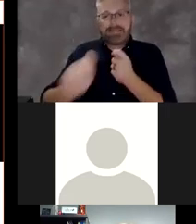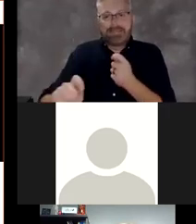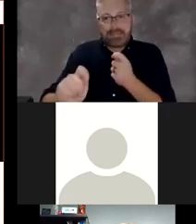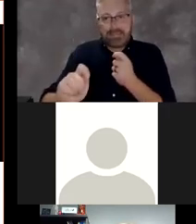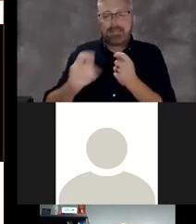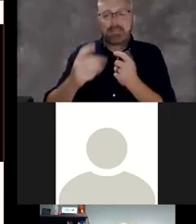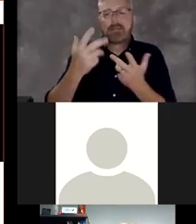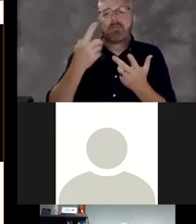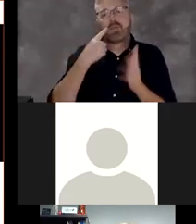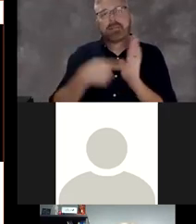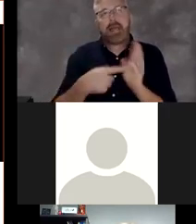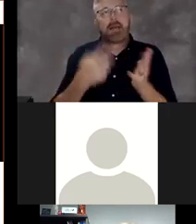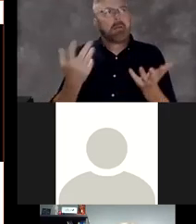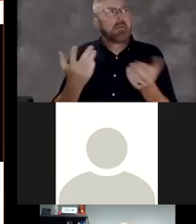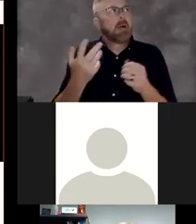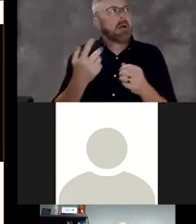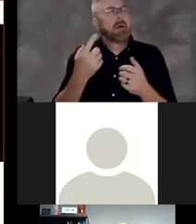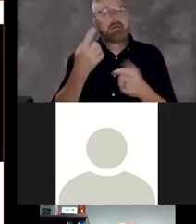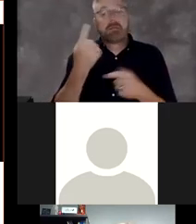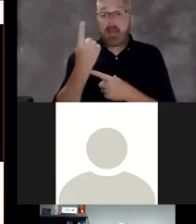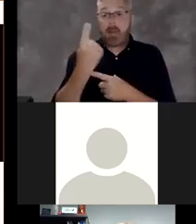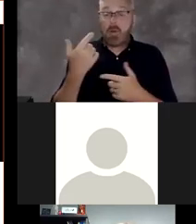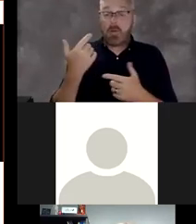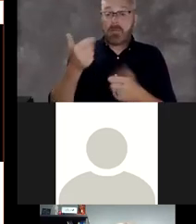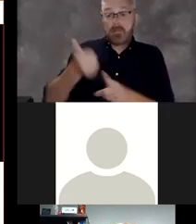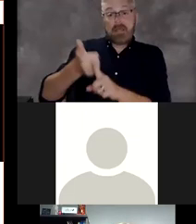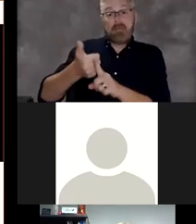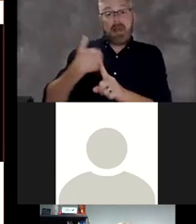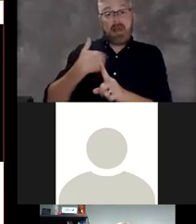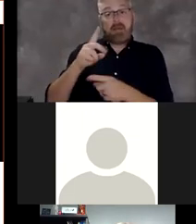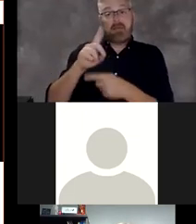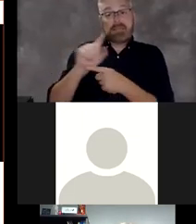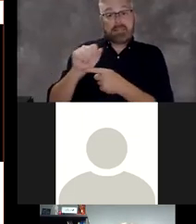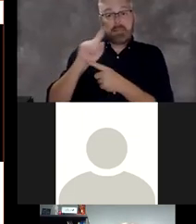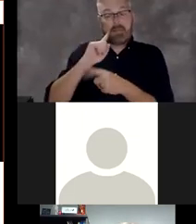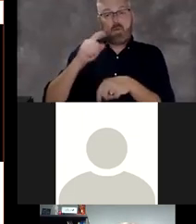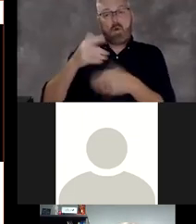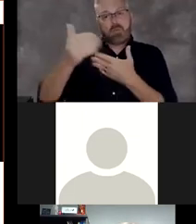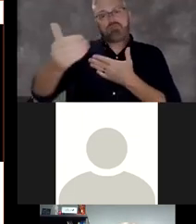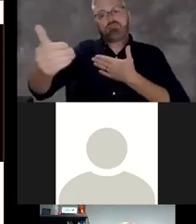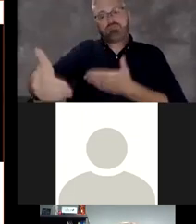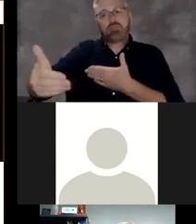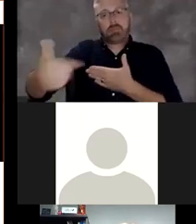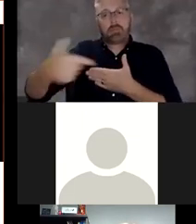WAS UNDER A DISABILITY FOR A PERIOD OF TIME.